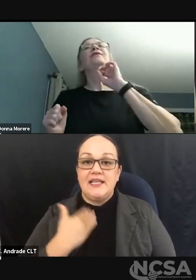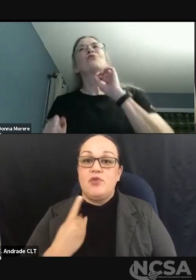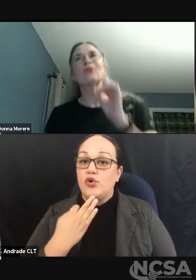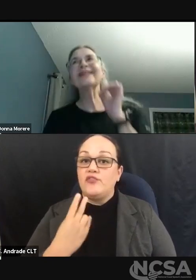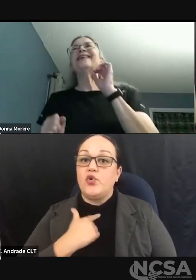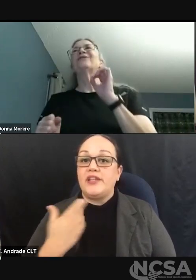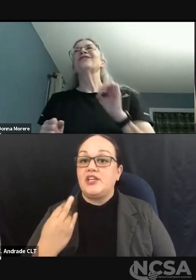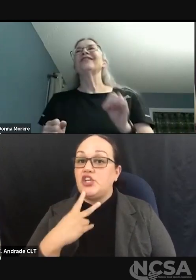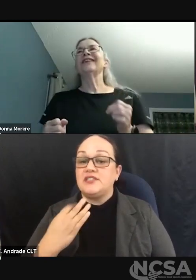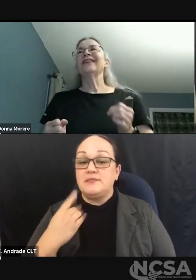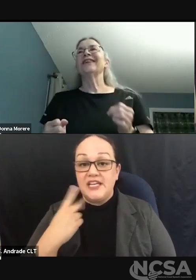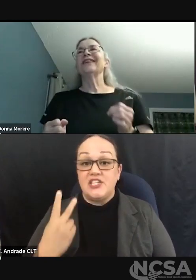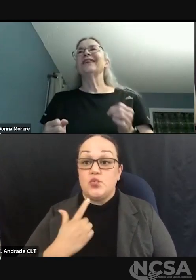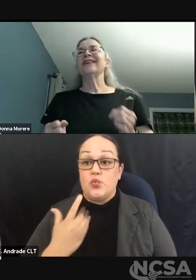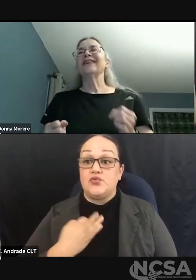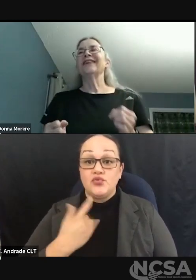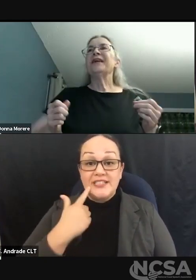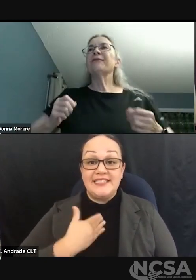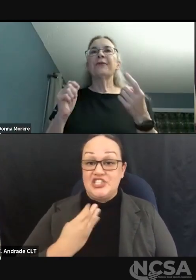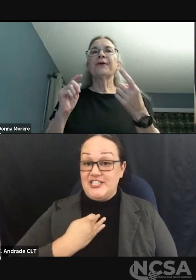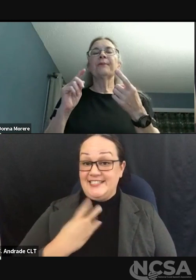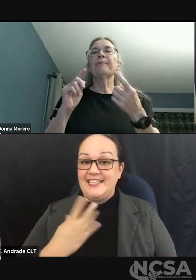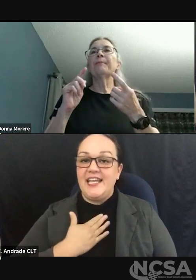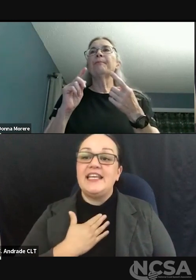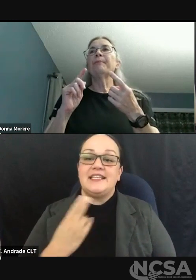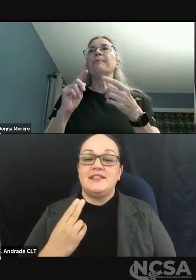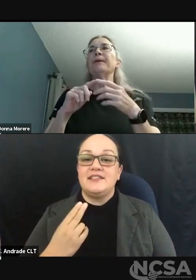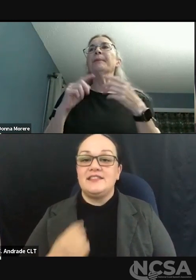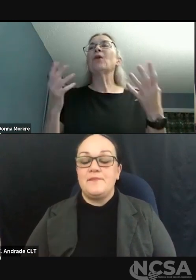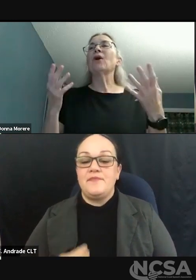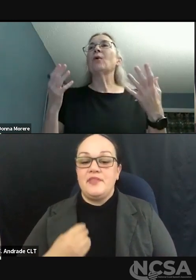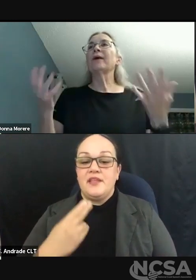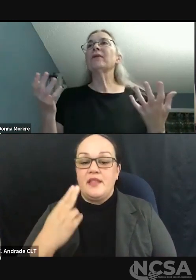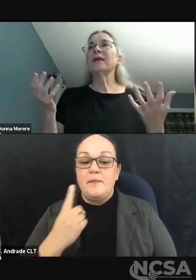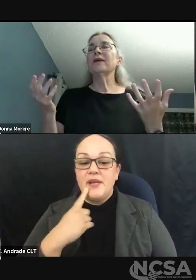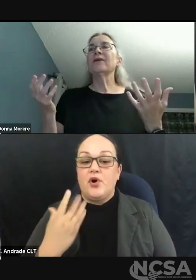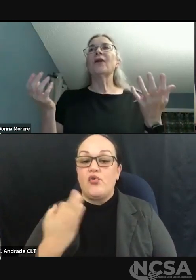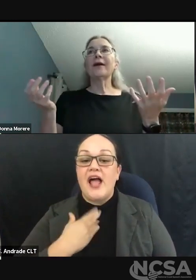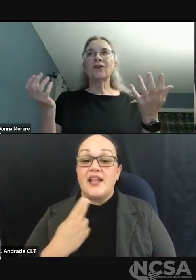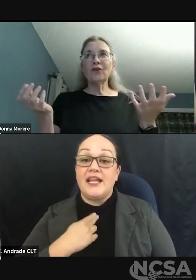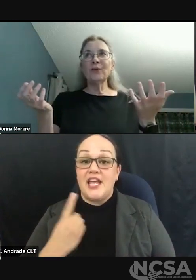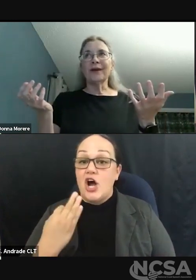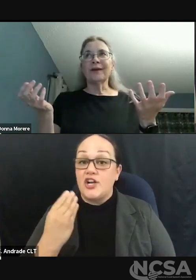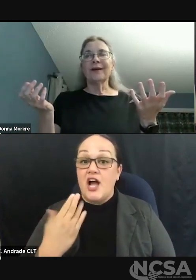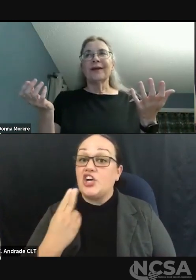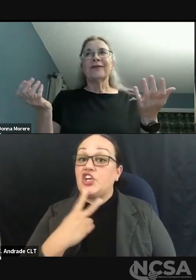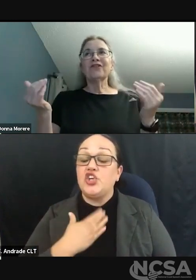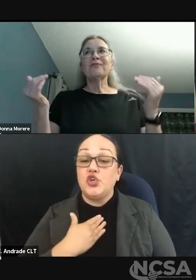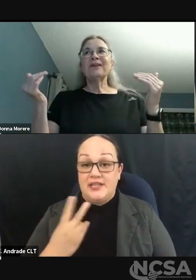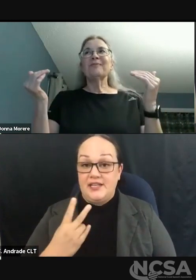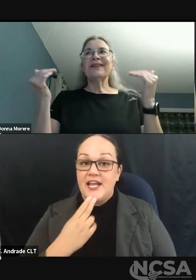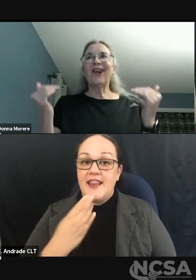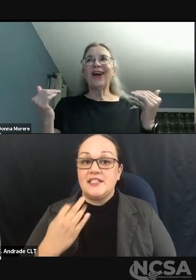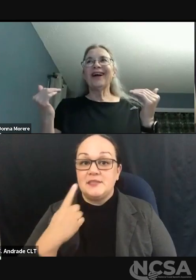And what's really interesting is if people around the kids are not cueing their speech may decline,